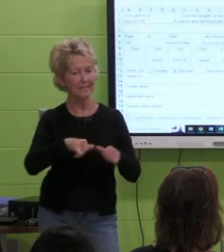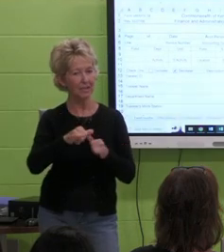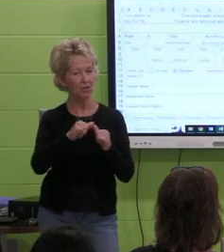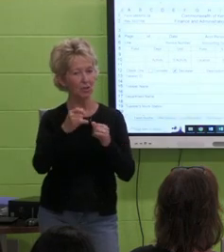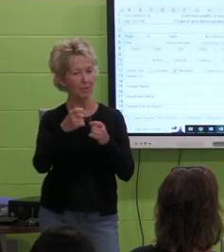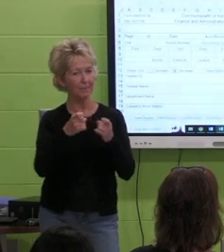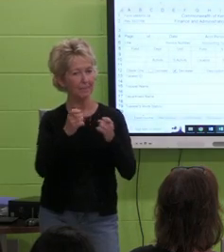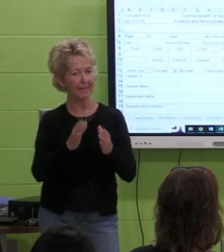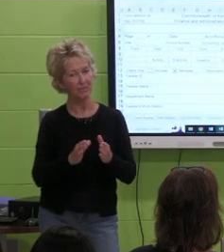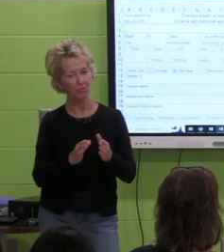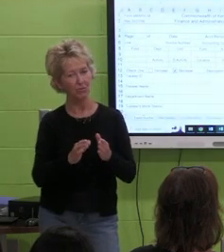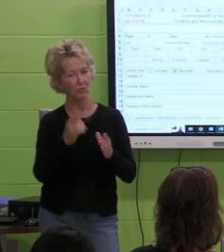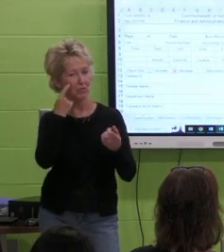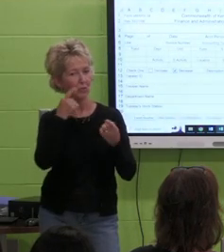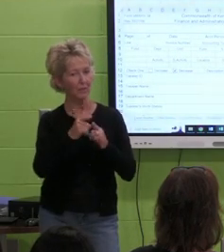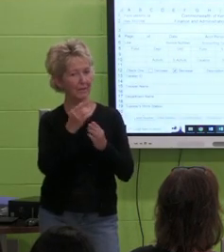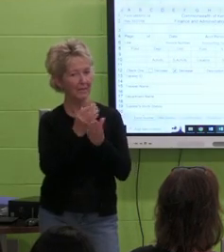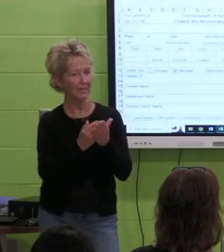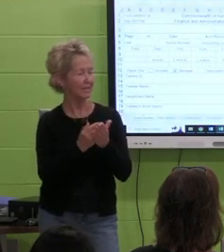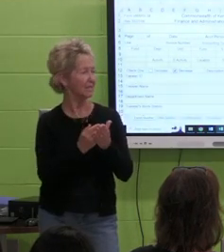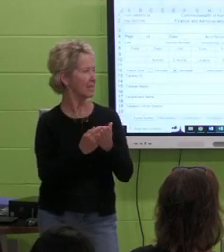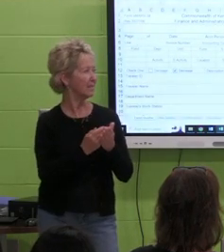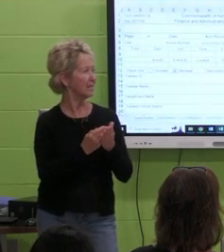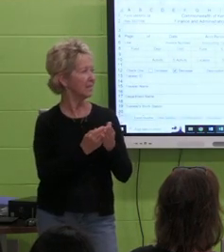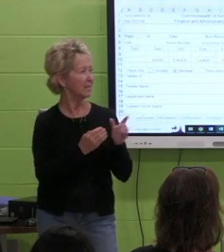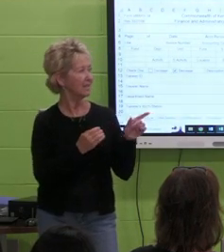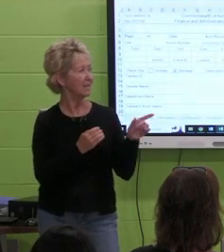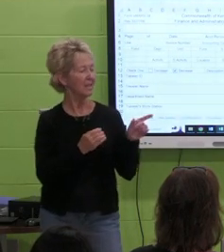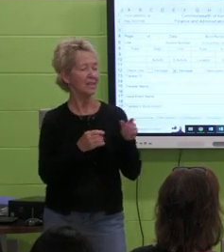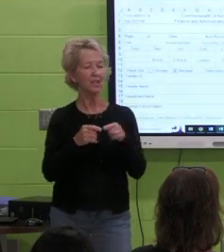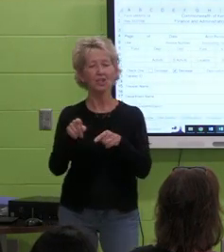what else for the you are not you not responsible for that information if you all need to make a